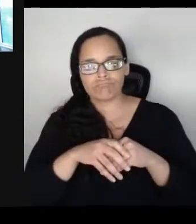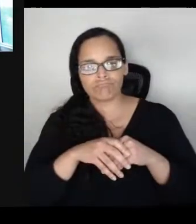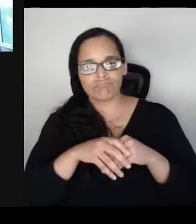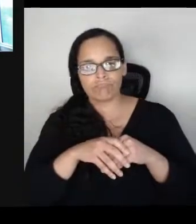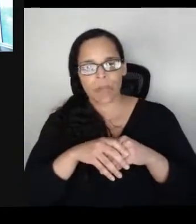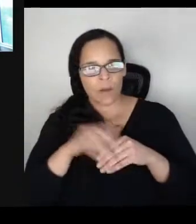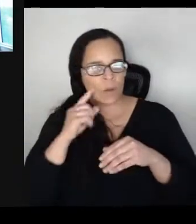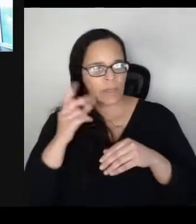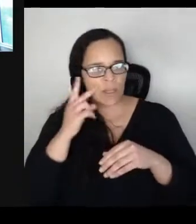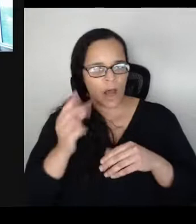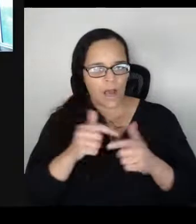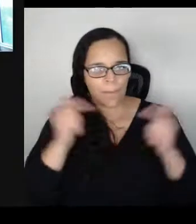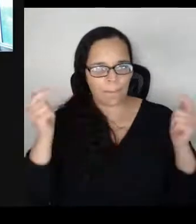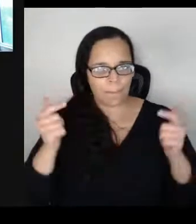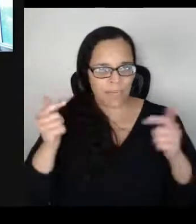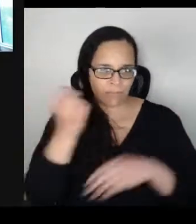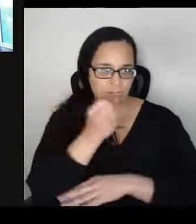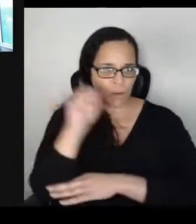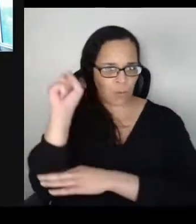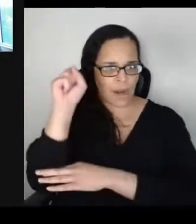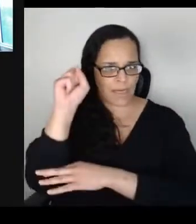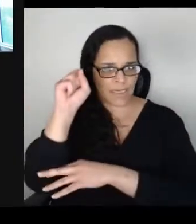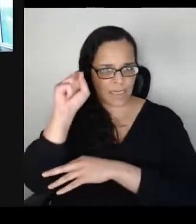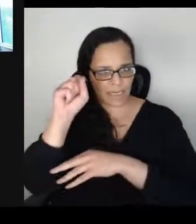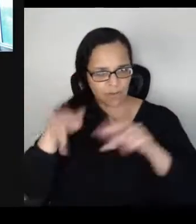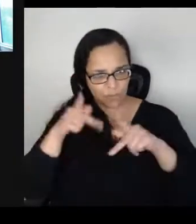including many of you here have already made the connection